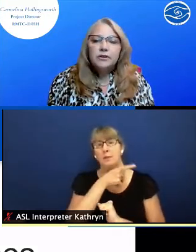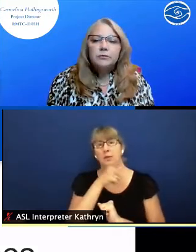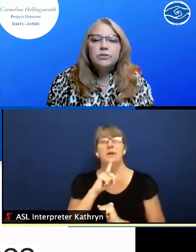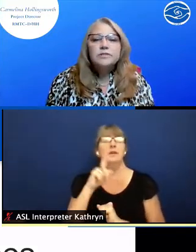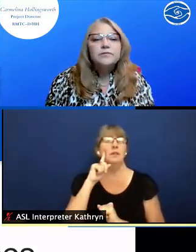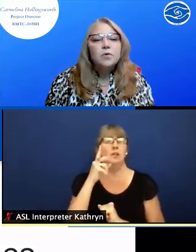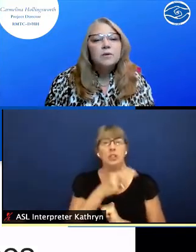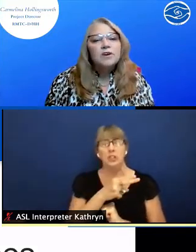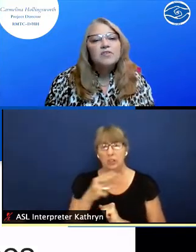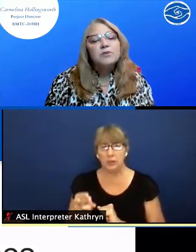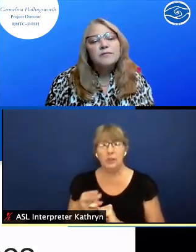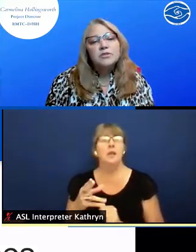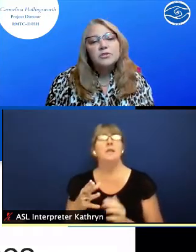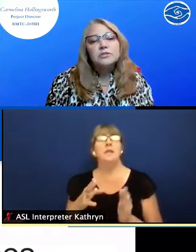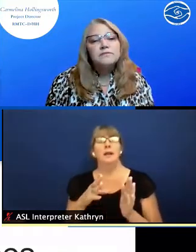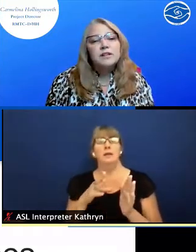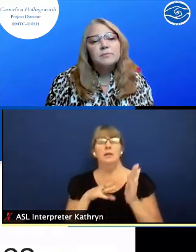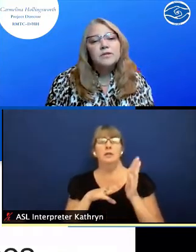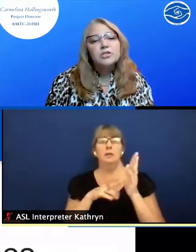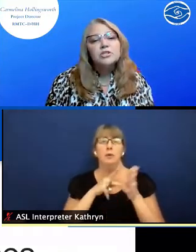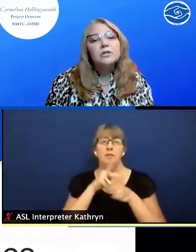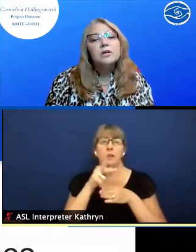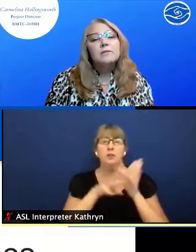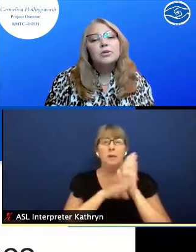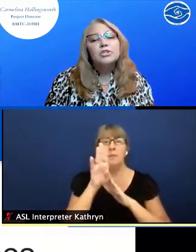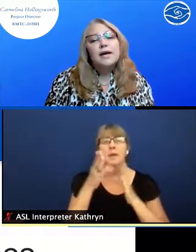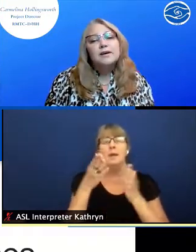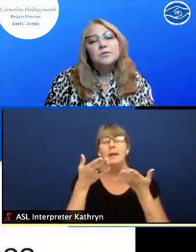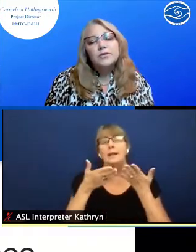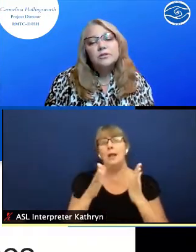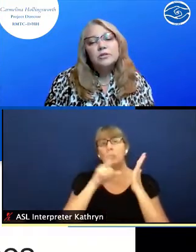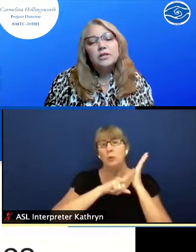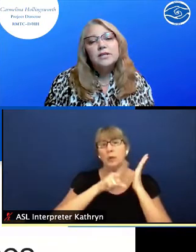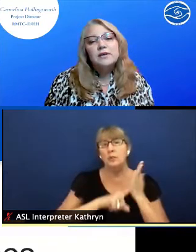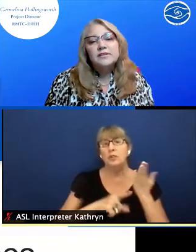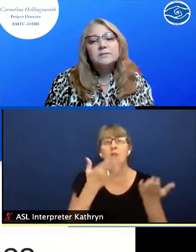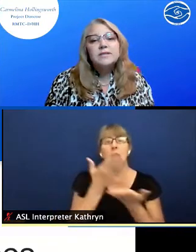which is a form of professional development, which allows research and evidence based